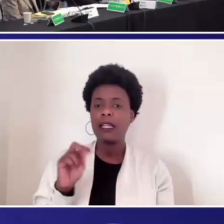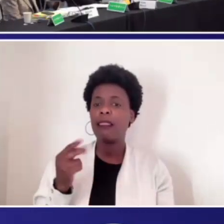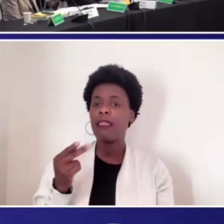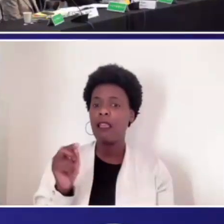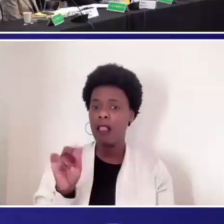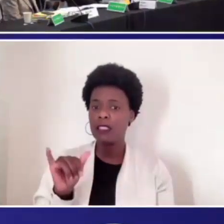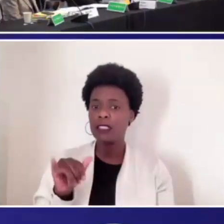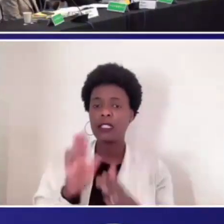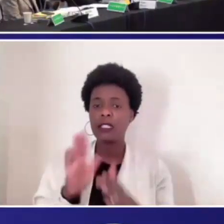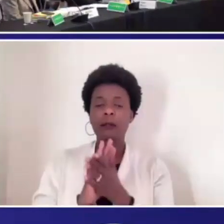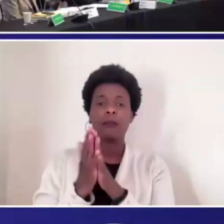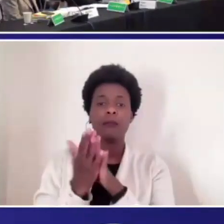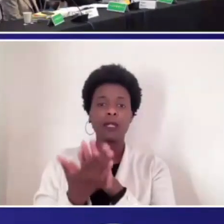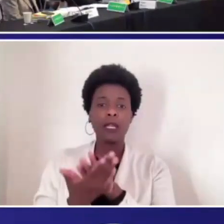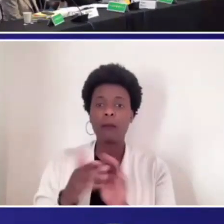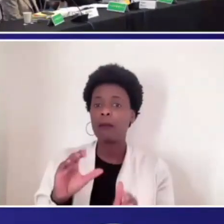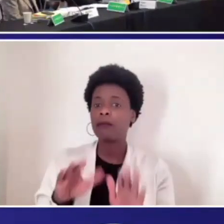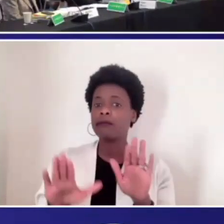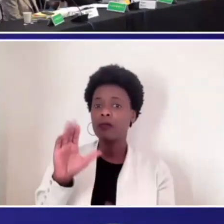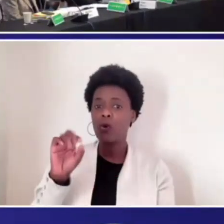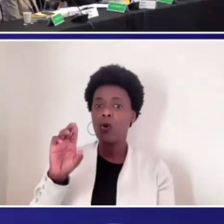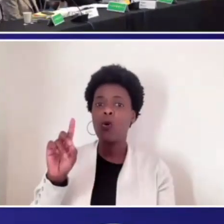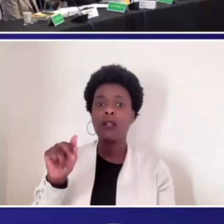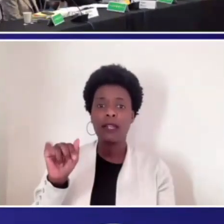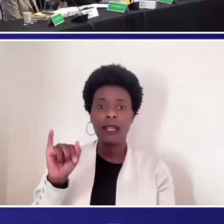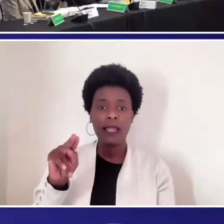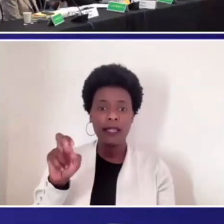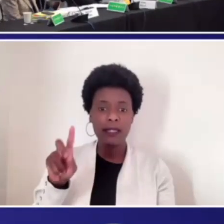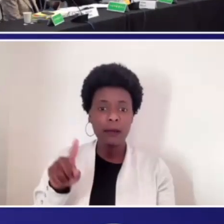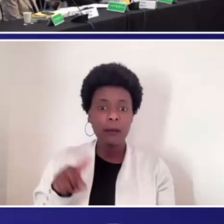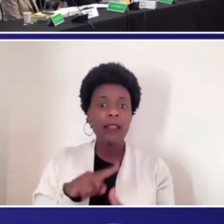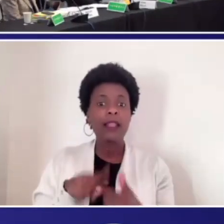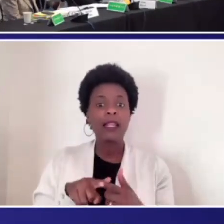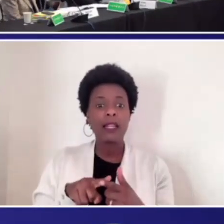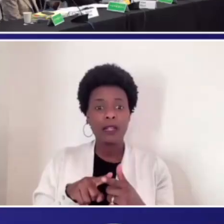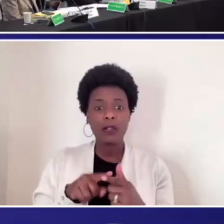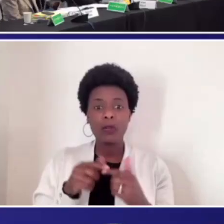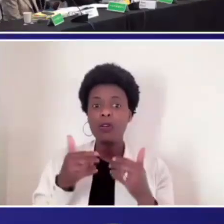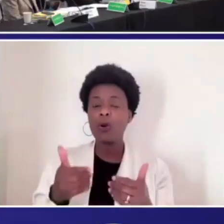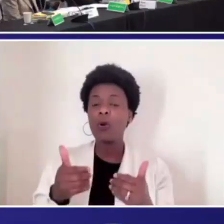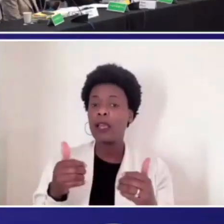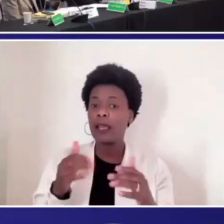but then you can go get a, a theology doctorate, have a doctorate in it.